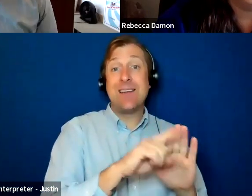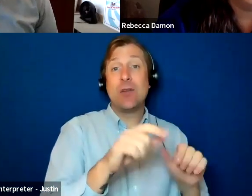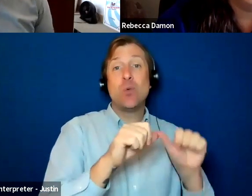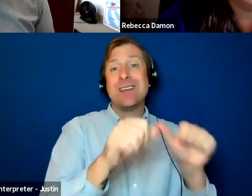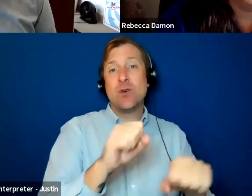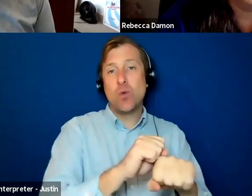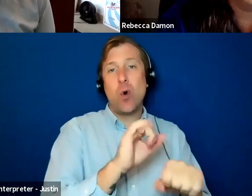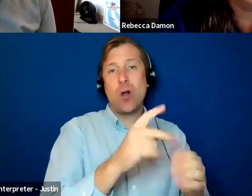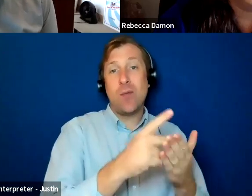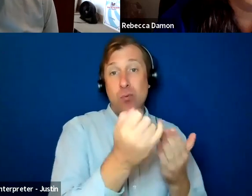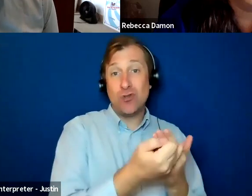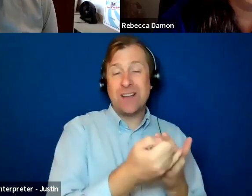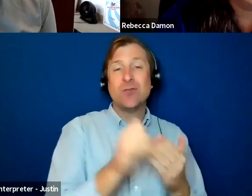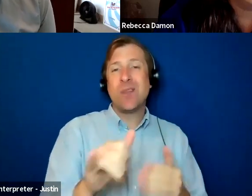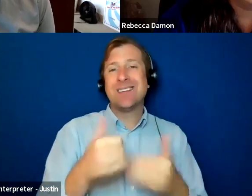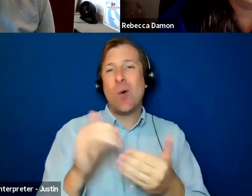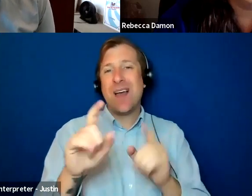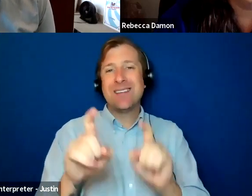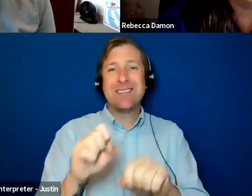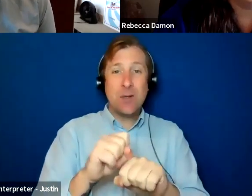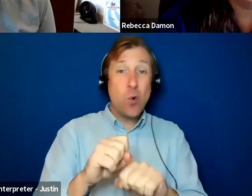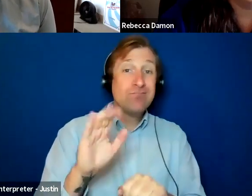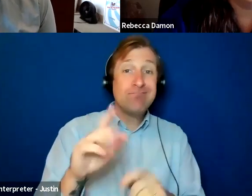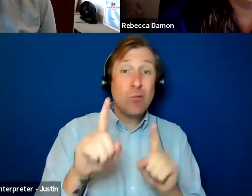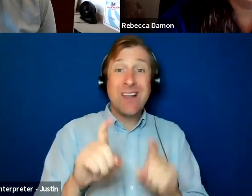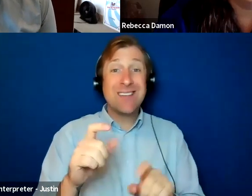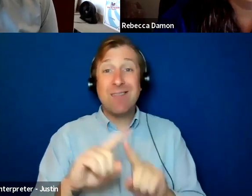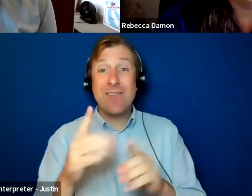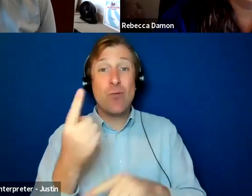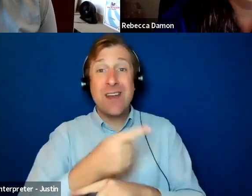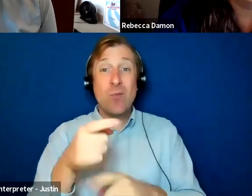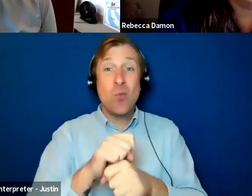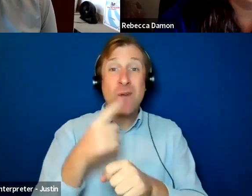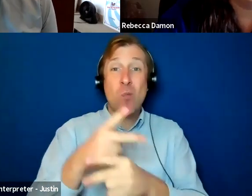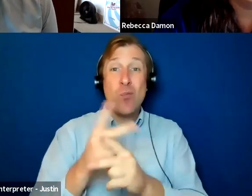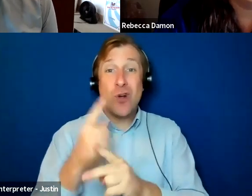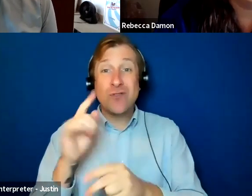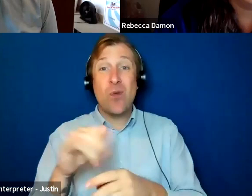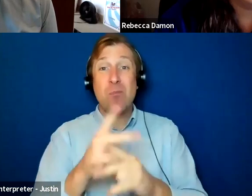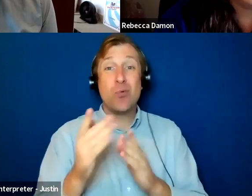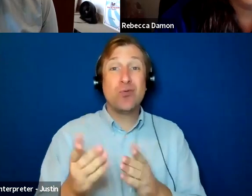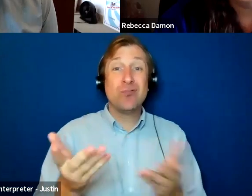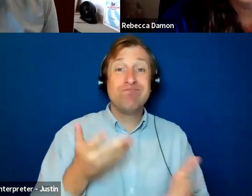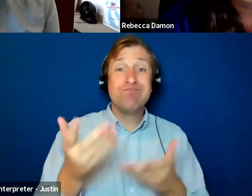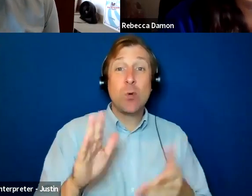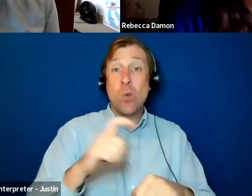So that's how that testing piece works. If you're doing testing on a day when you're otherwise working for production, for the producer, then your time for testing is just